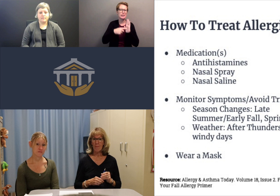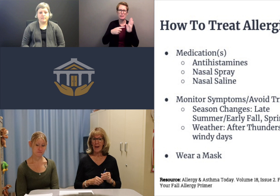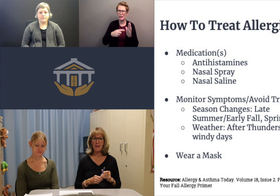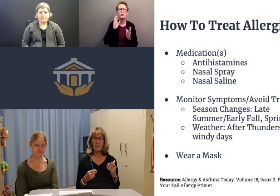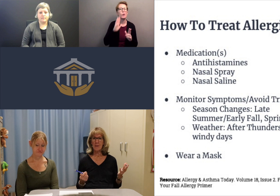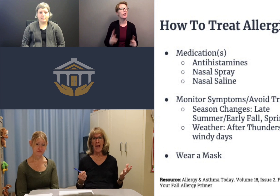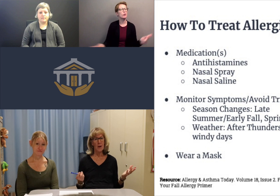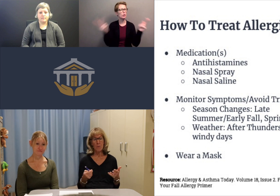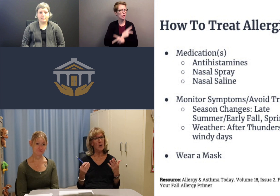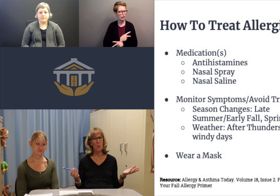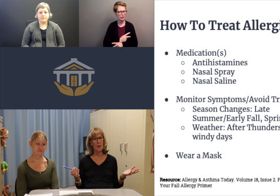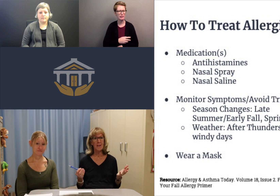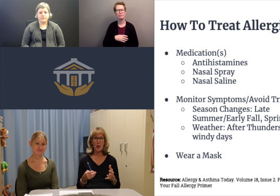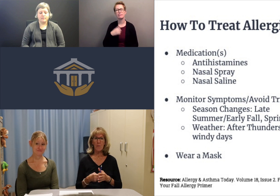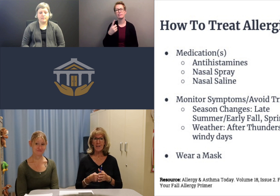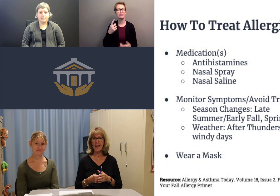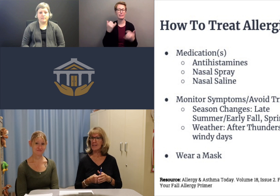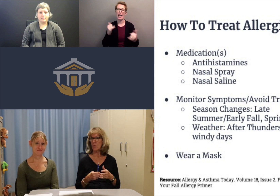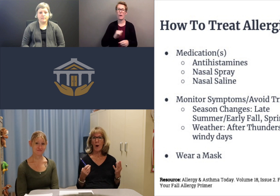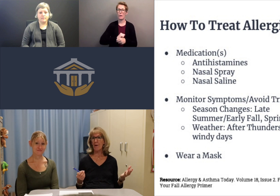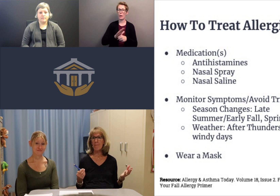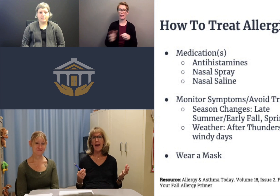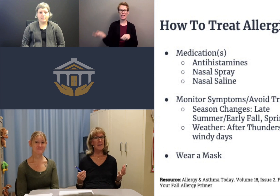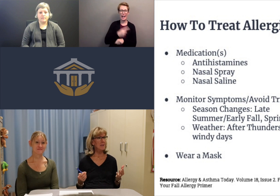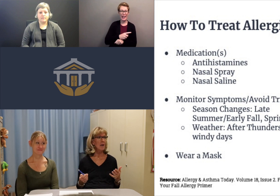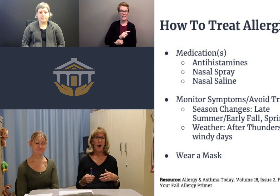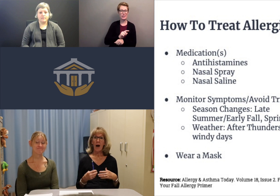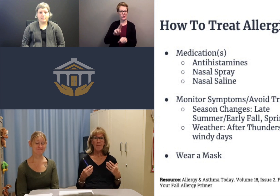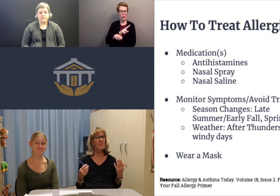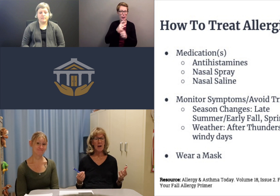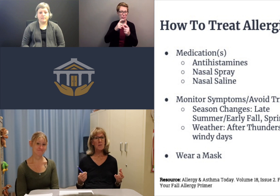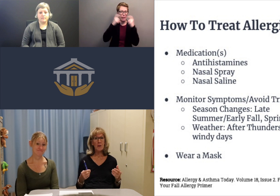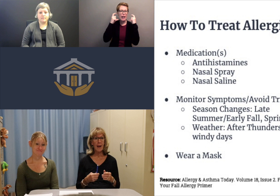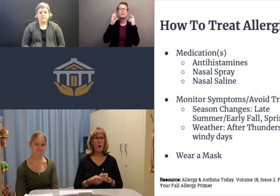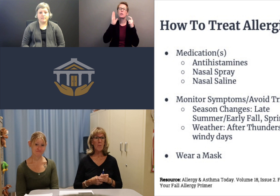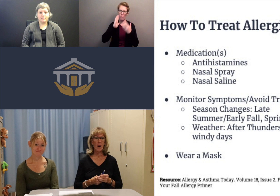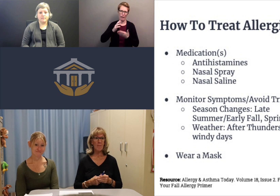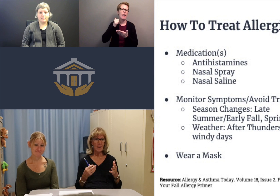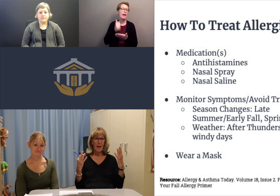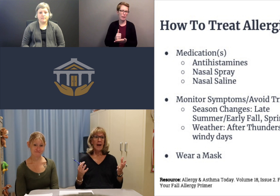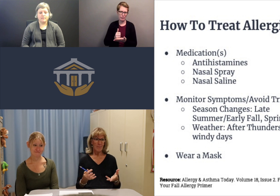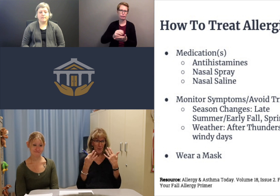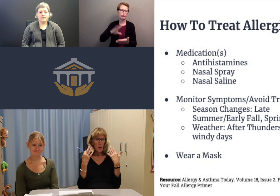And you know in these COVID days, wearing a mask does really help, um, you know,